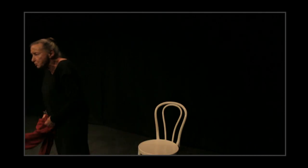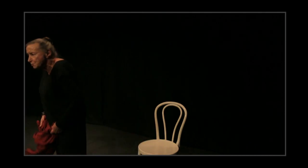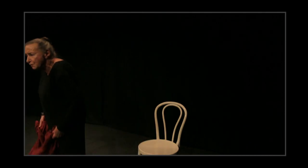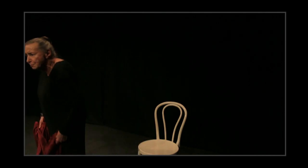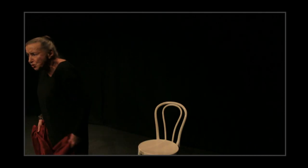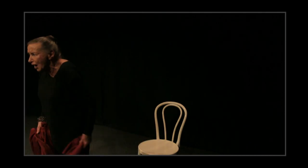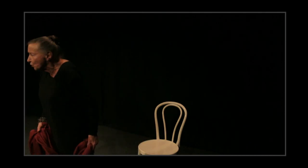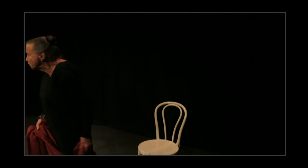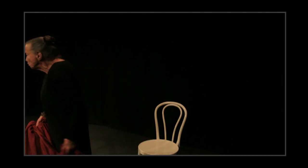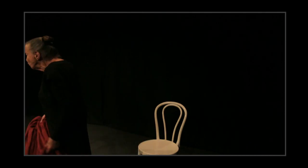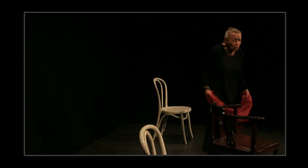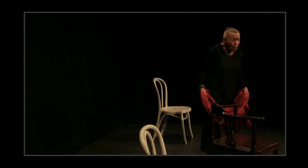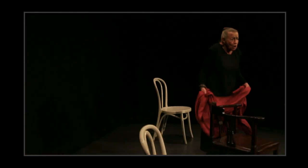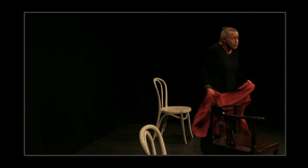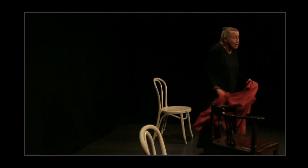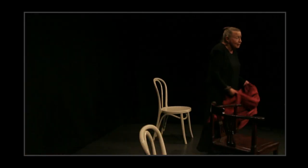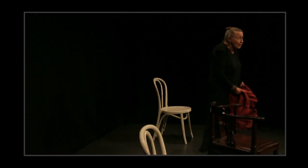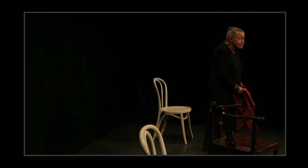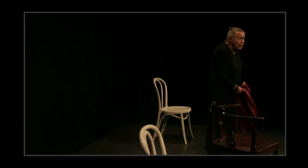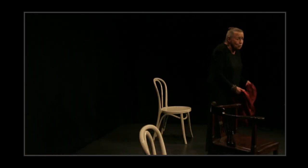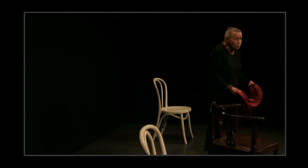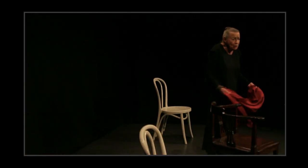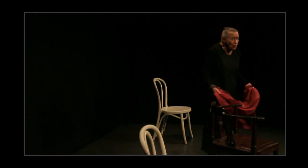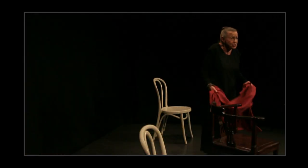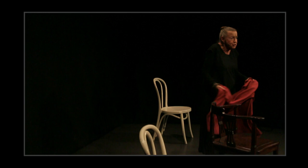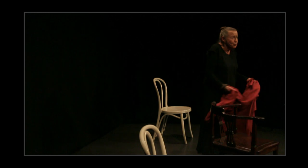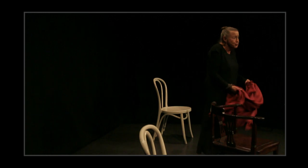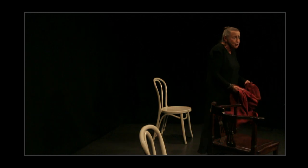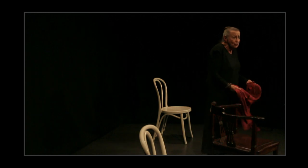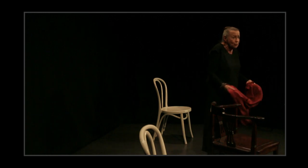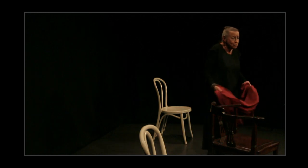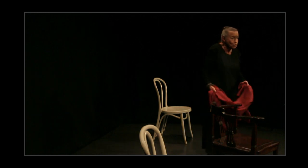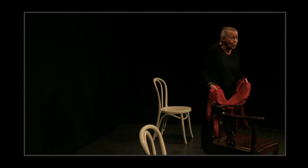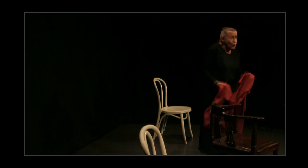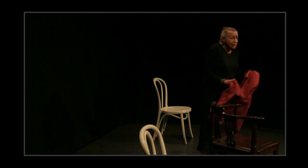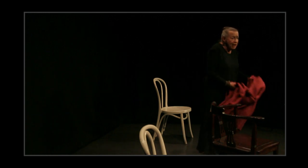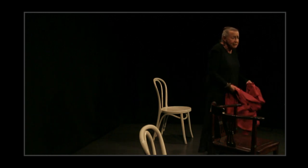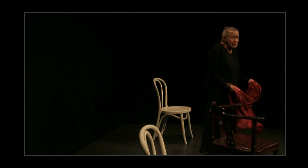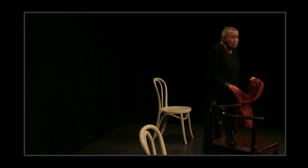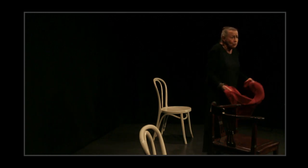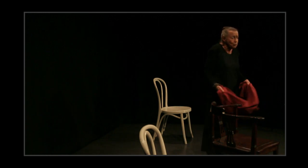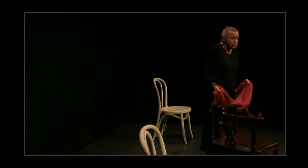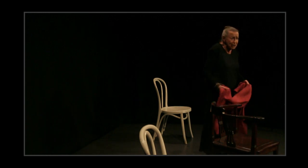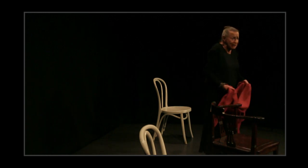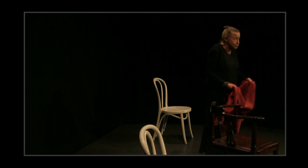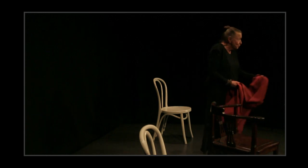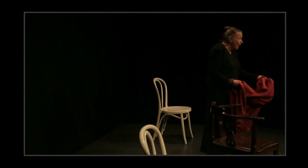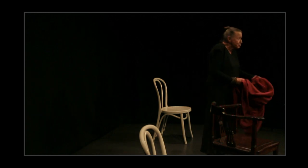They were so close the gentry couldn't swing their swords across, the soldiers couldn't shoot.